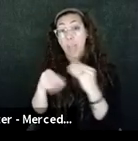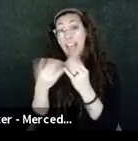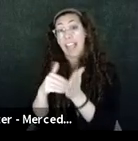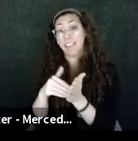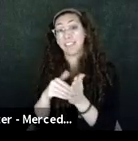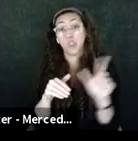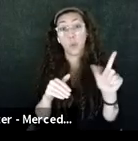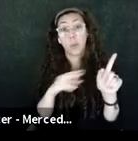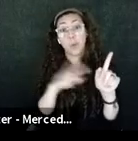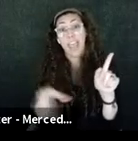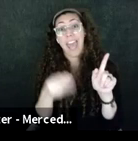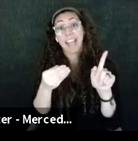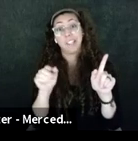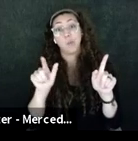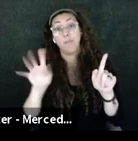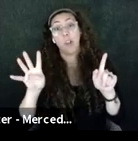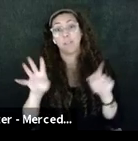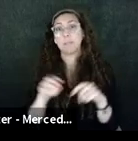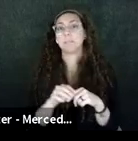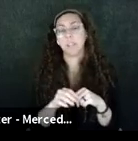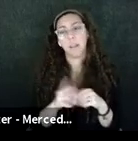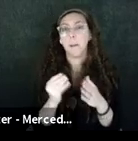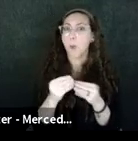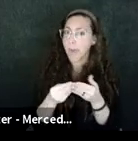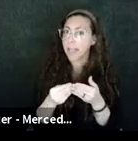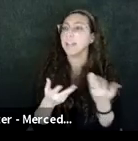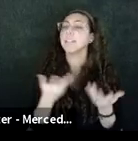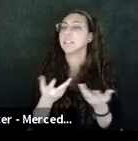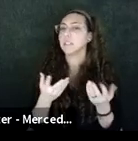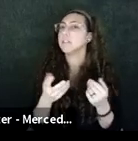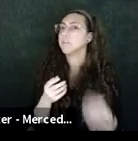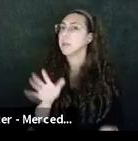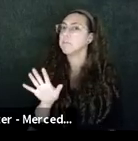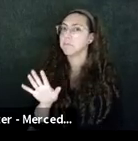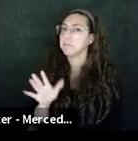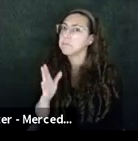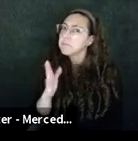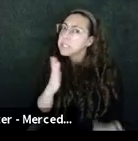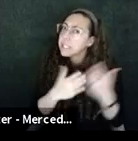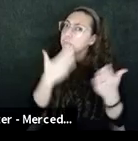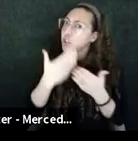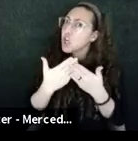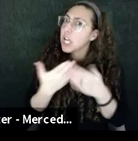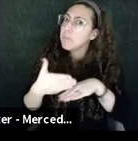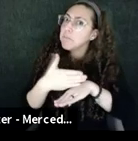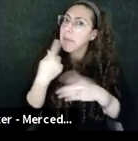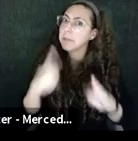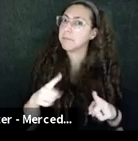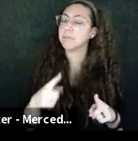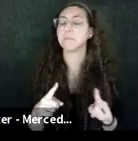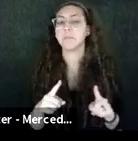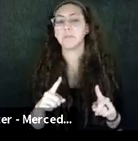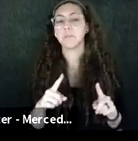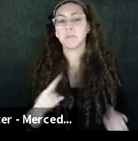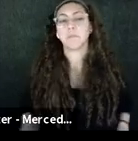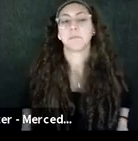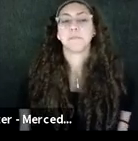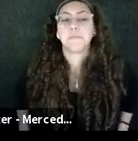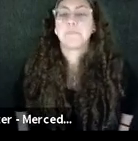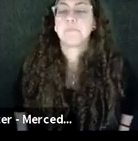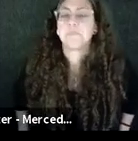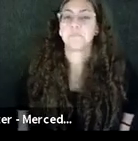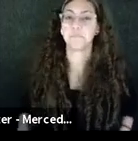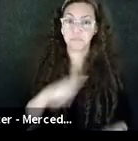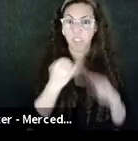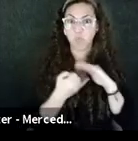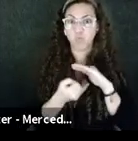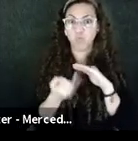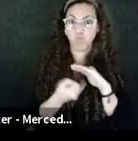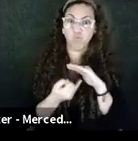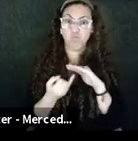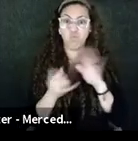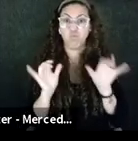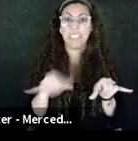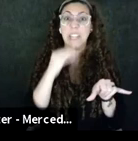Jason Williams: So good. Good stuff. And it has been done, um, shelter in place. So, same kind of thing. We're all experiencing this this adverse catastrophic event.